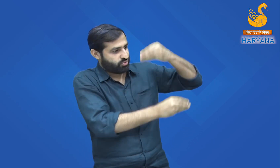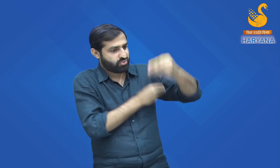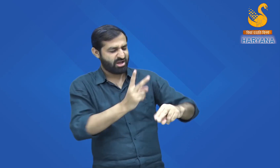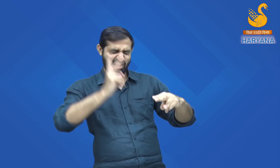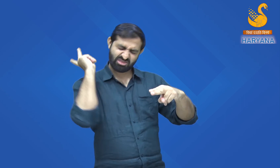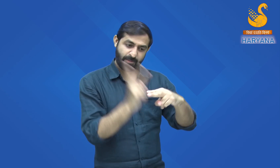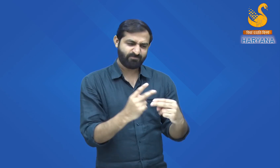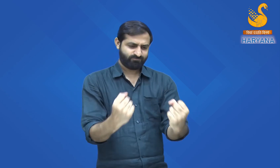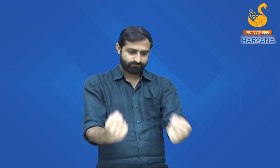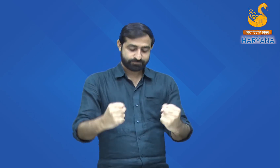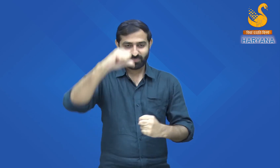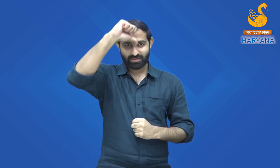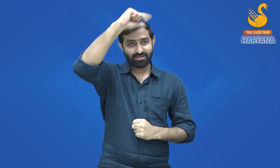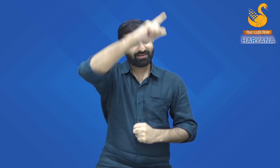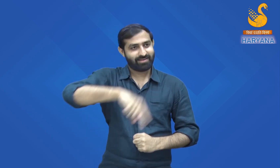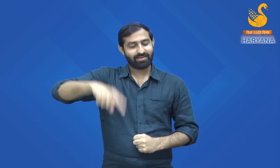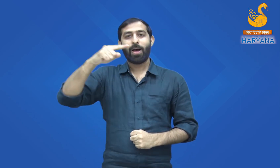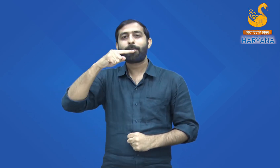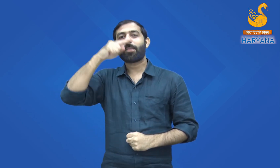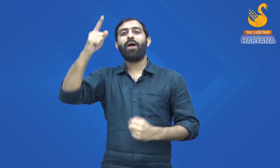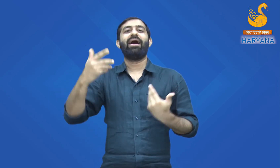our common cultural identity and right.